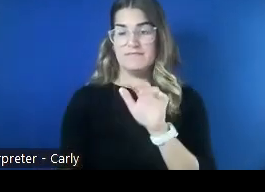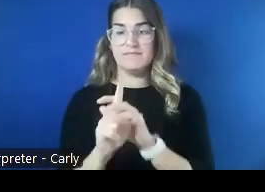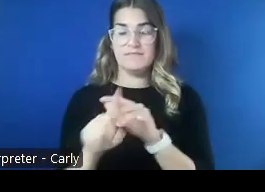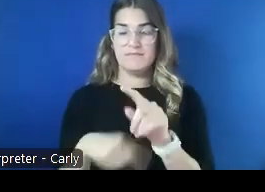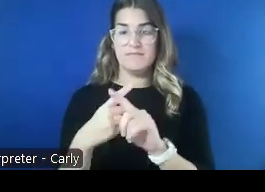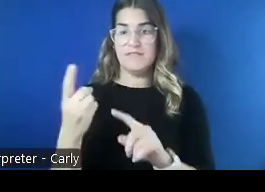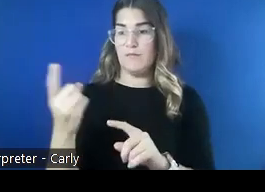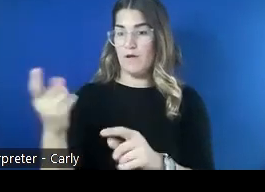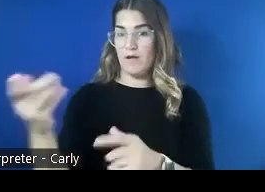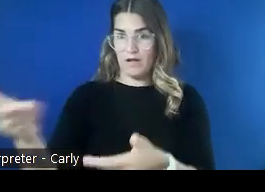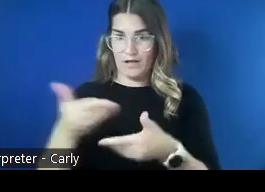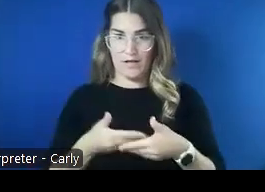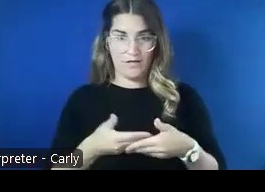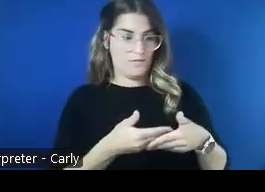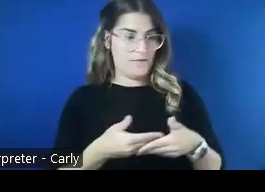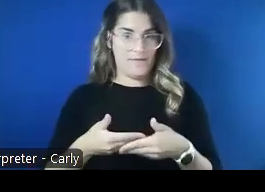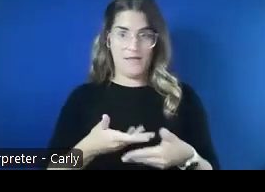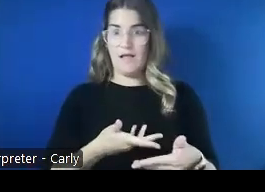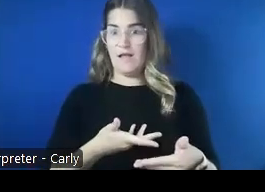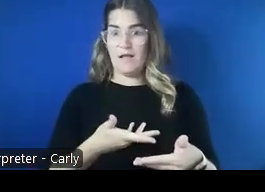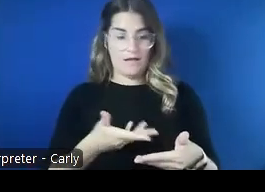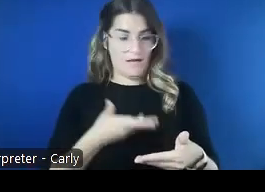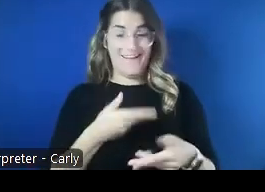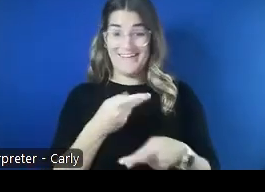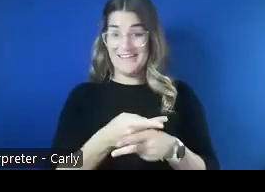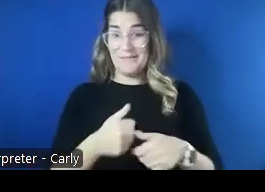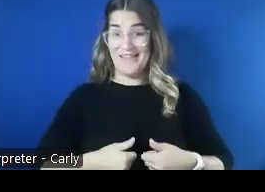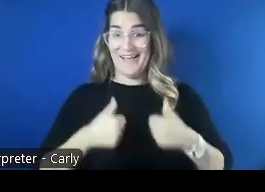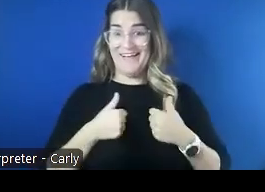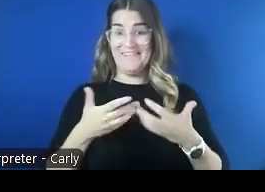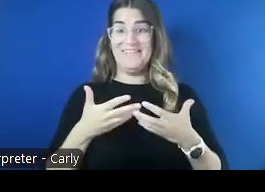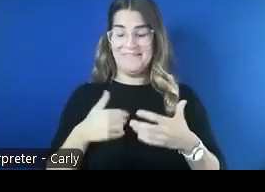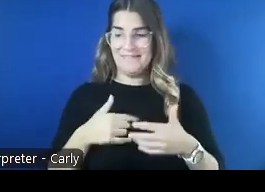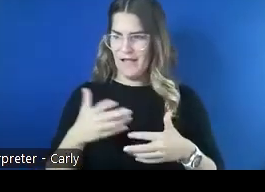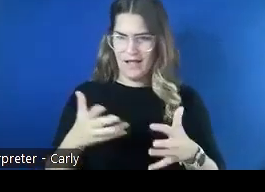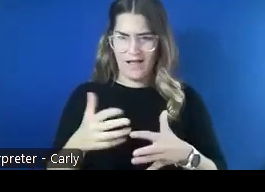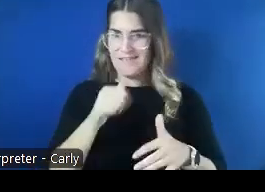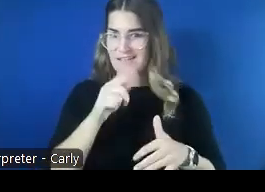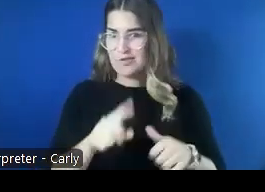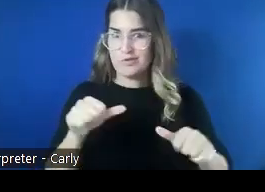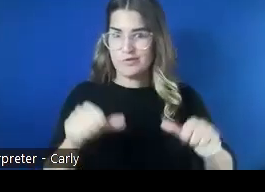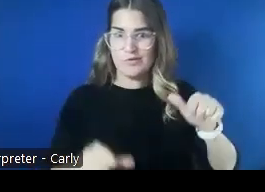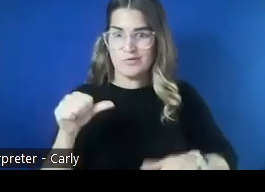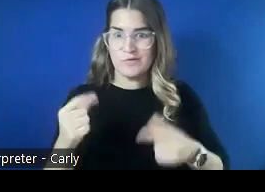you a new baby and tells you to keep it alive and you're not entirely sure how to do that right but